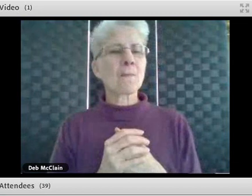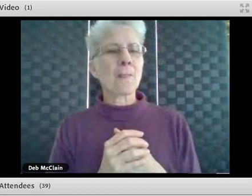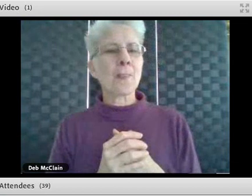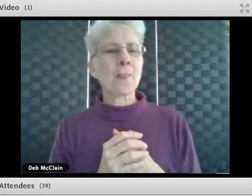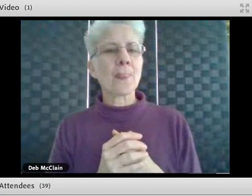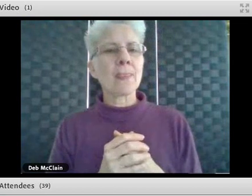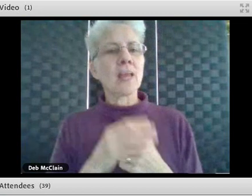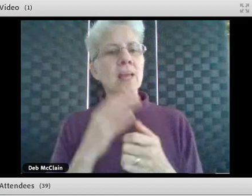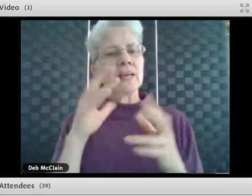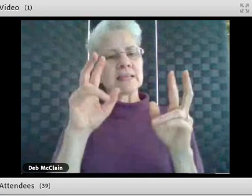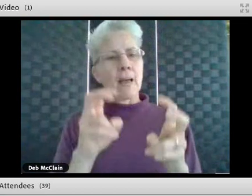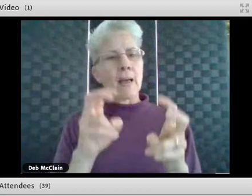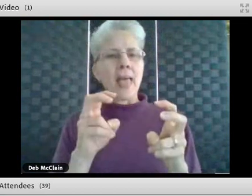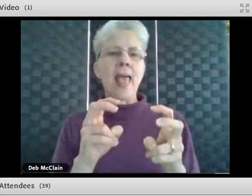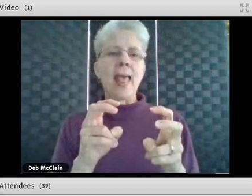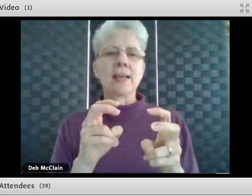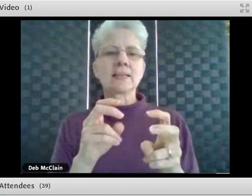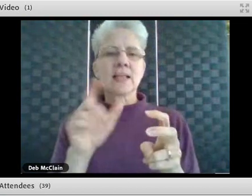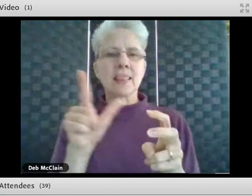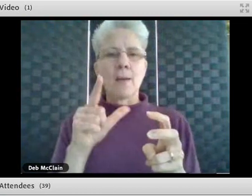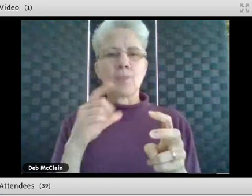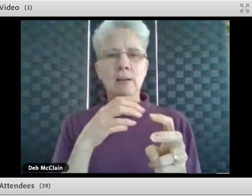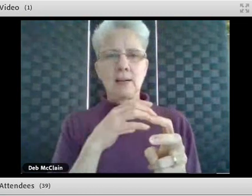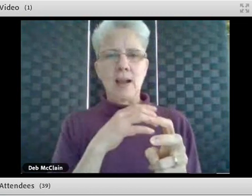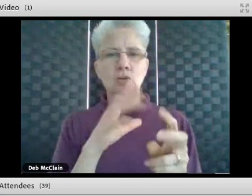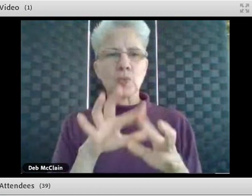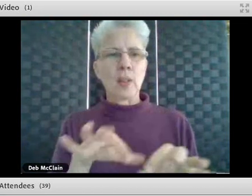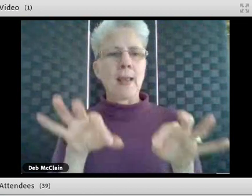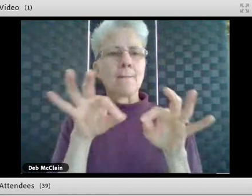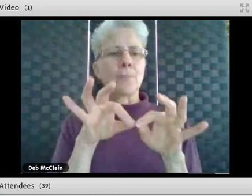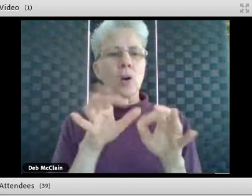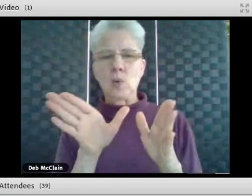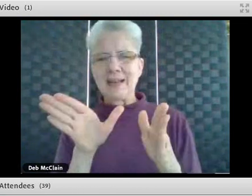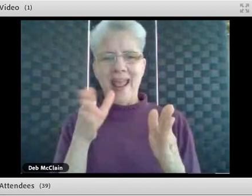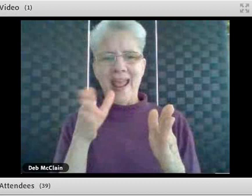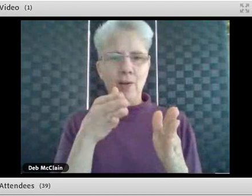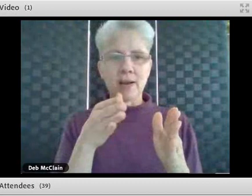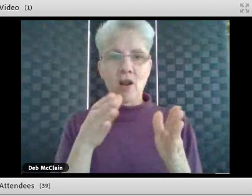"Subheadings in Library of Congress Subject Headings." That's really important for kind of narrowing our focus.